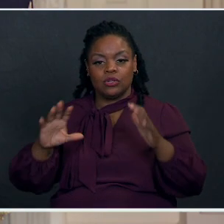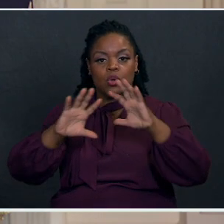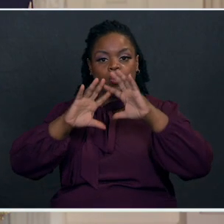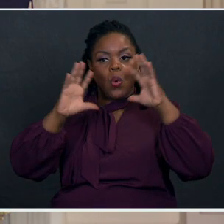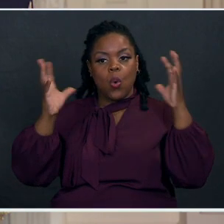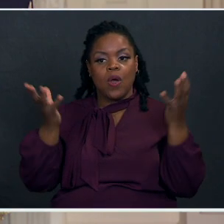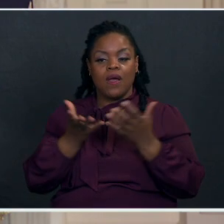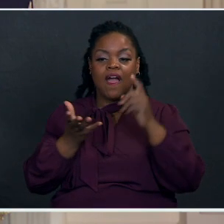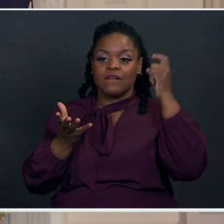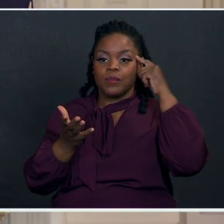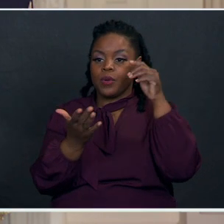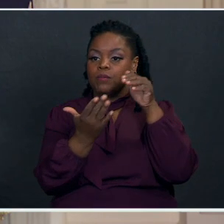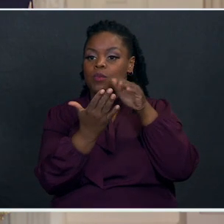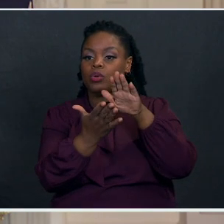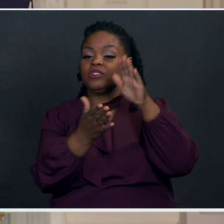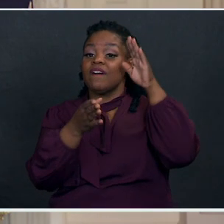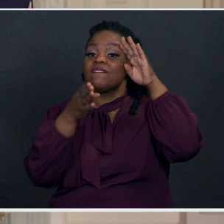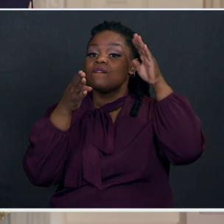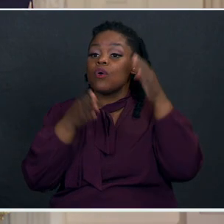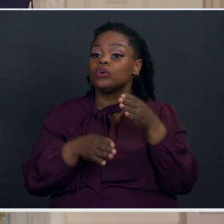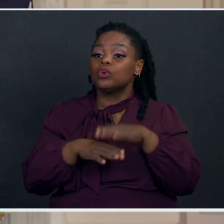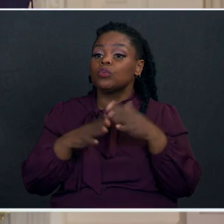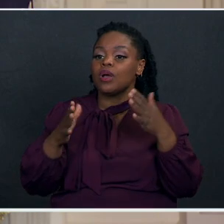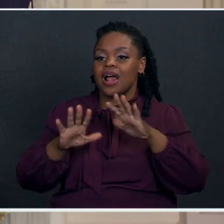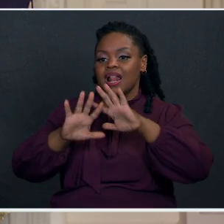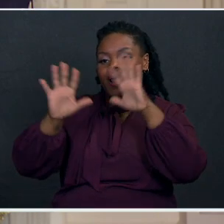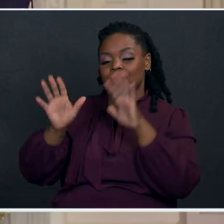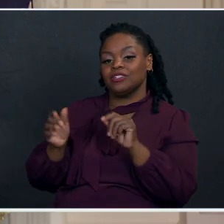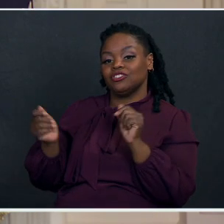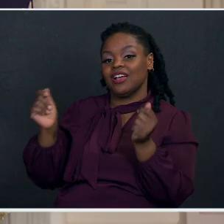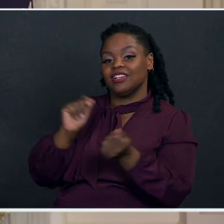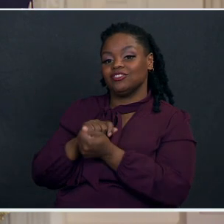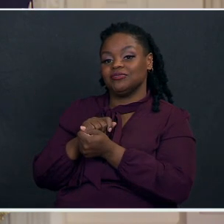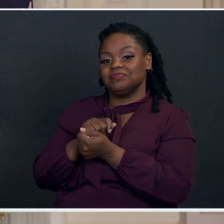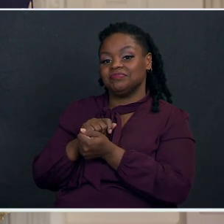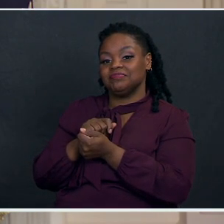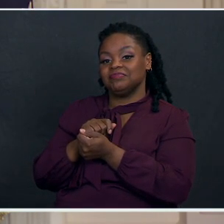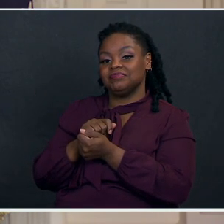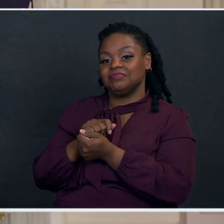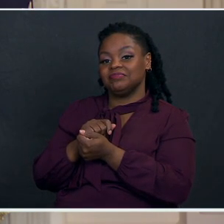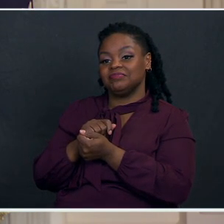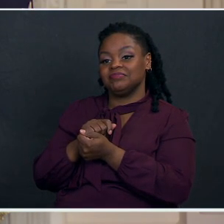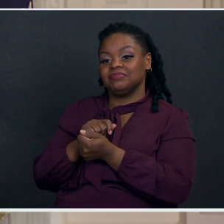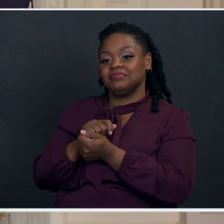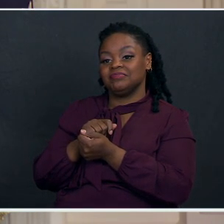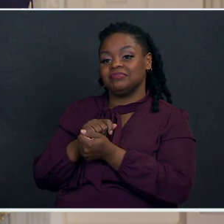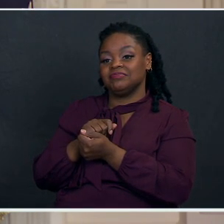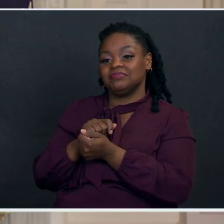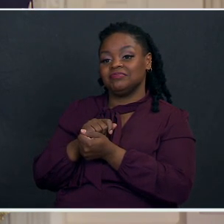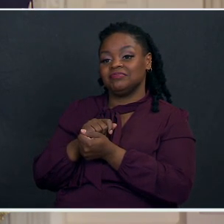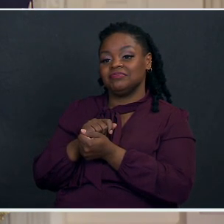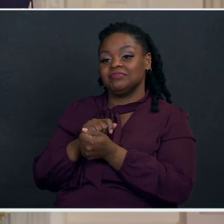at the center of our domestic, national security, and foreign policy. It's advancing conservation;